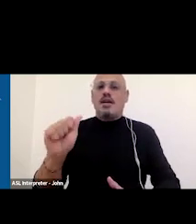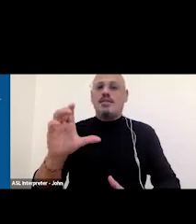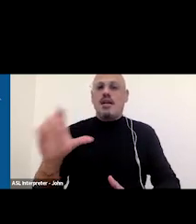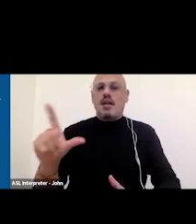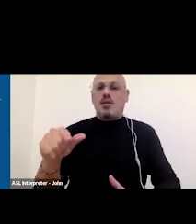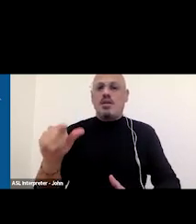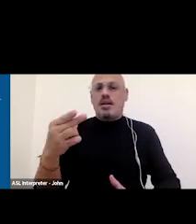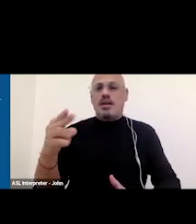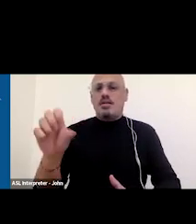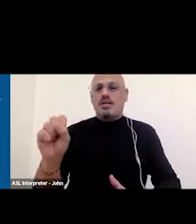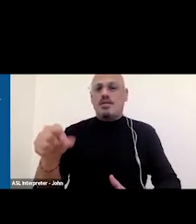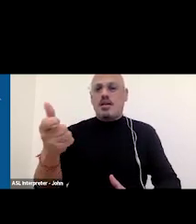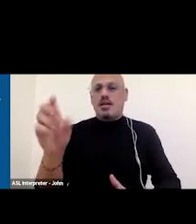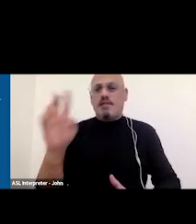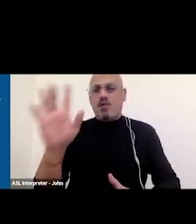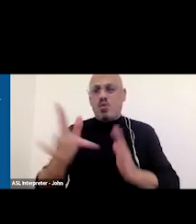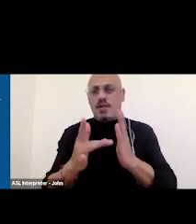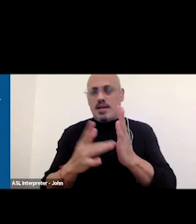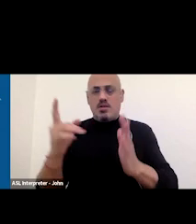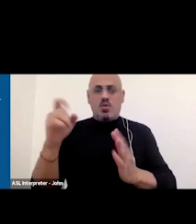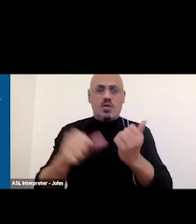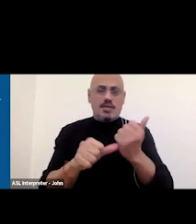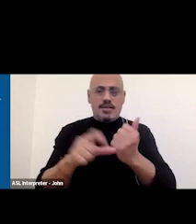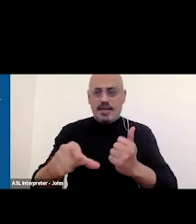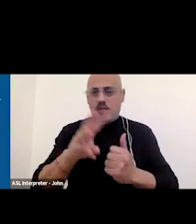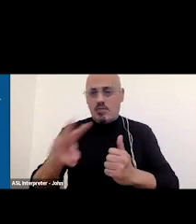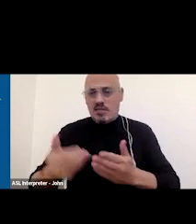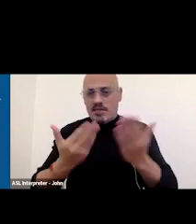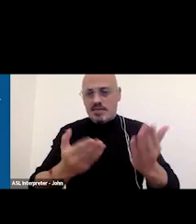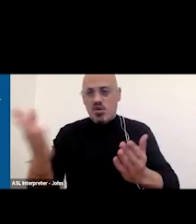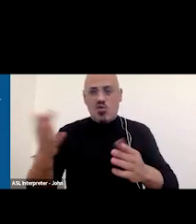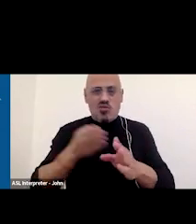about your technical assistance needs, website suggestions, and your own cross-sector partnerships.